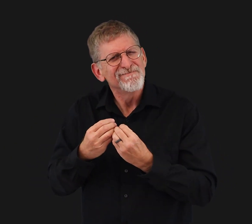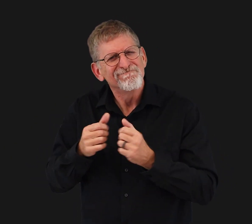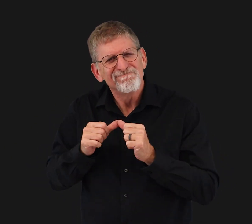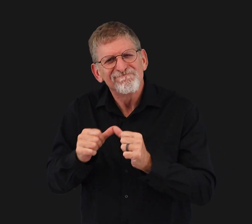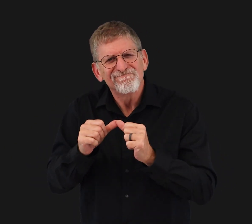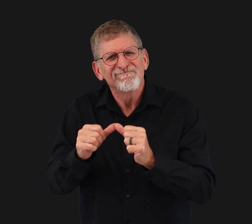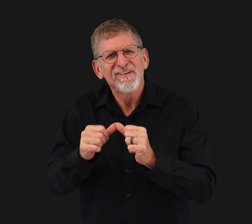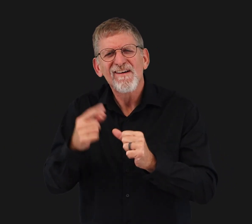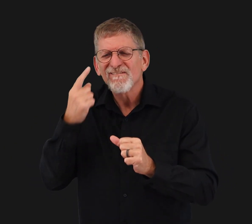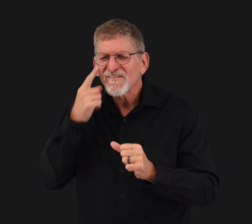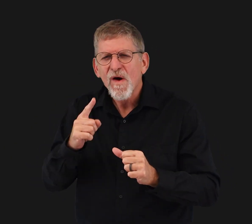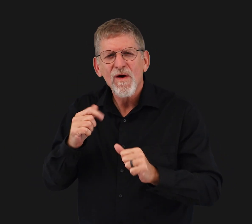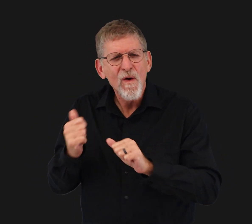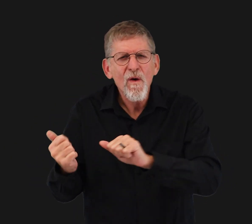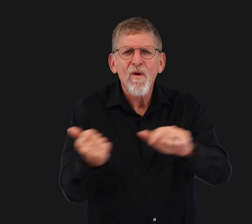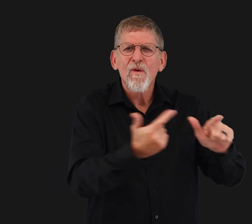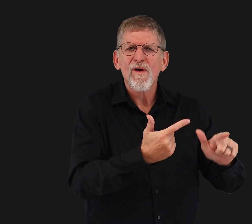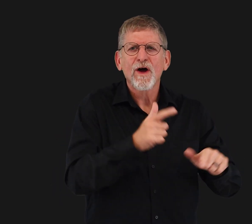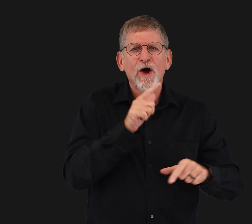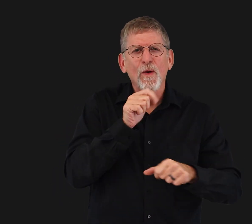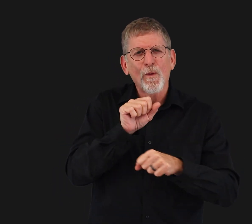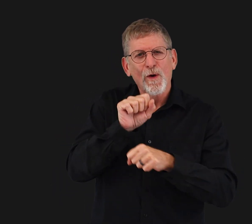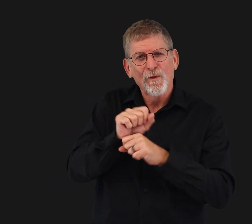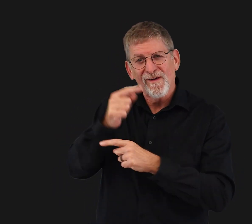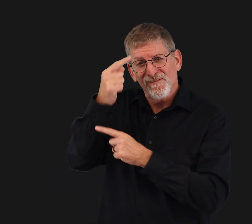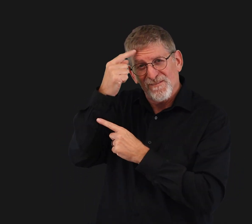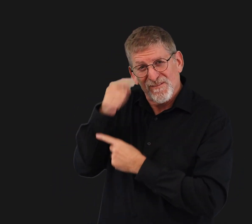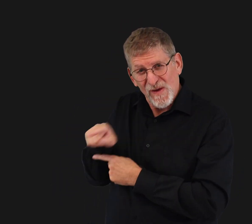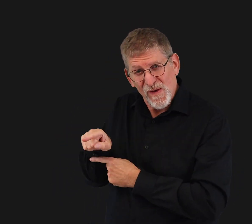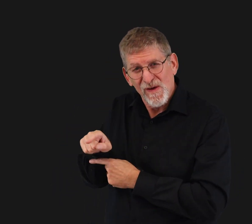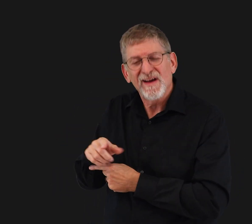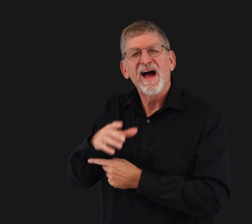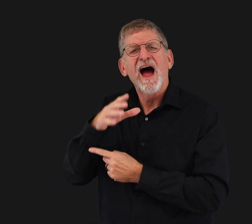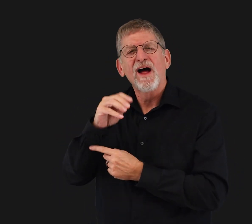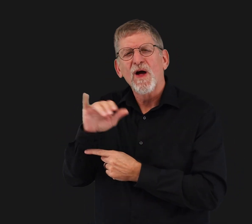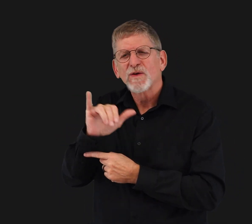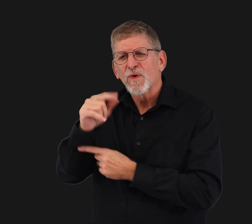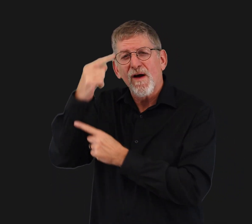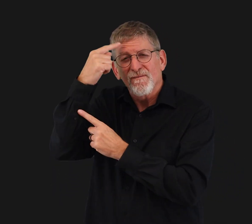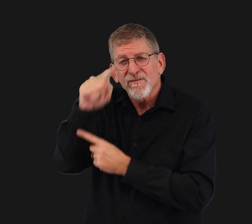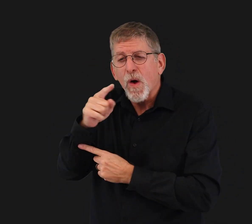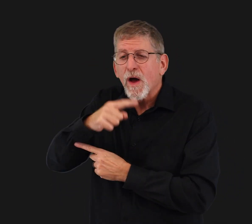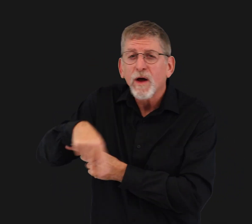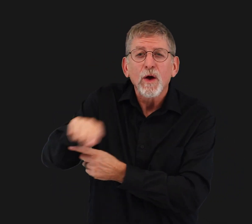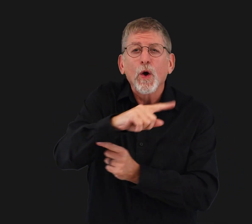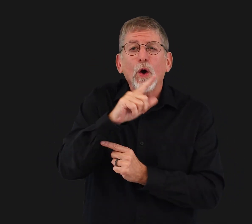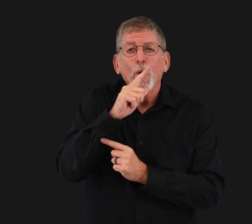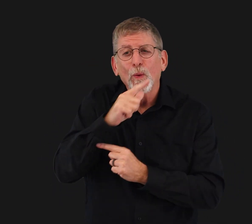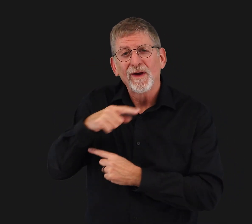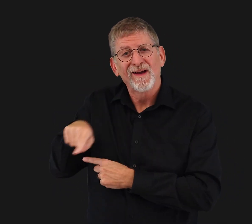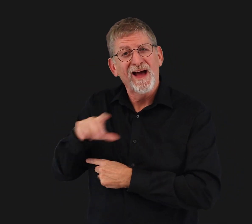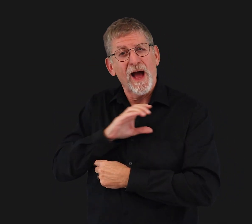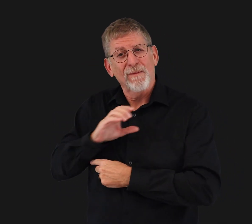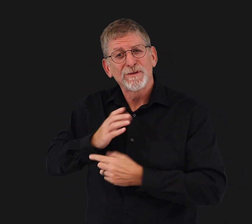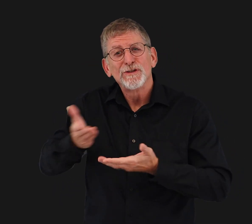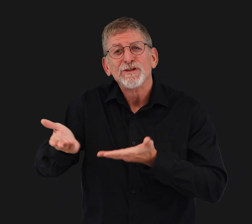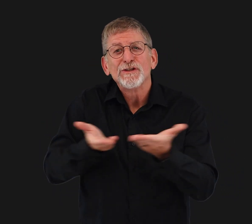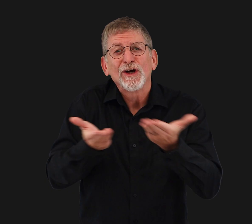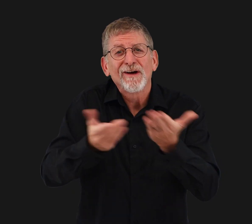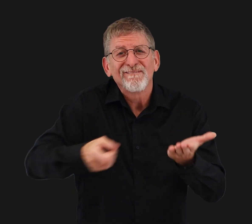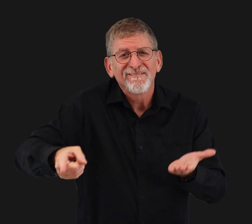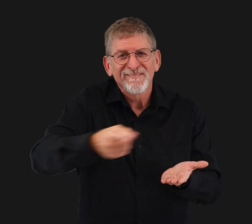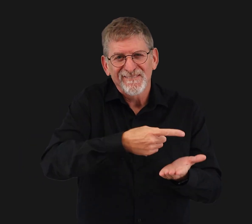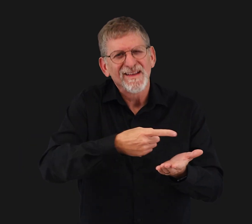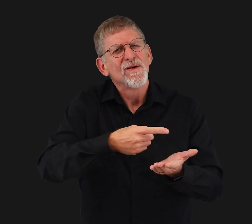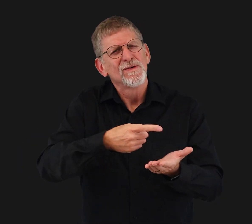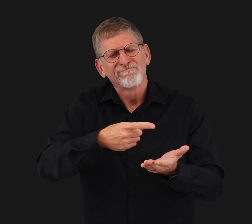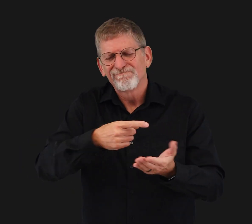for everyone who works for or who is served by the Commission.